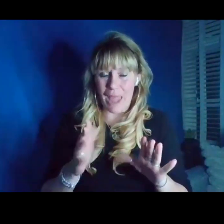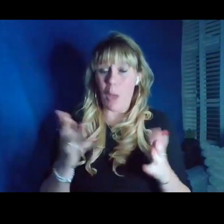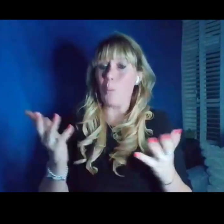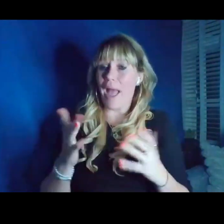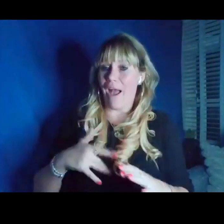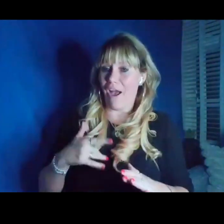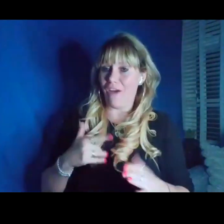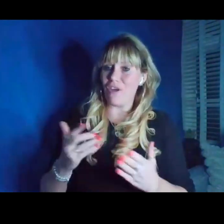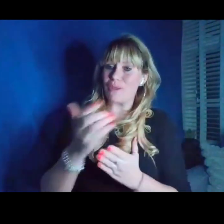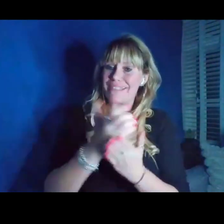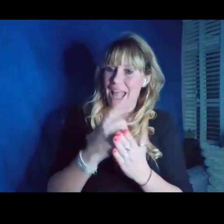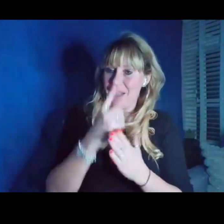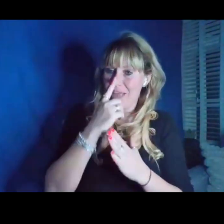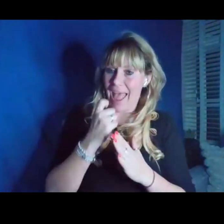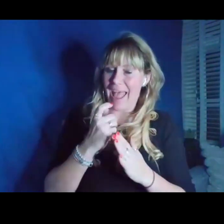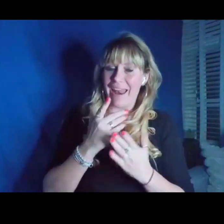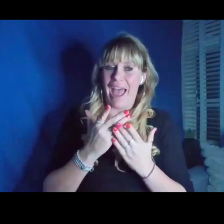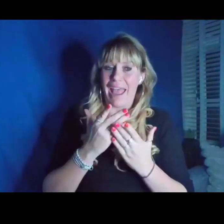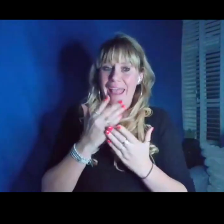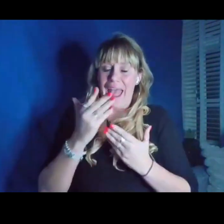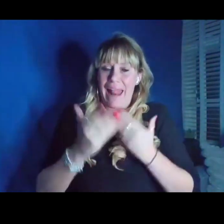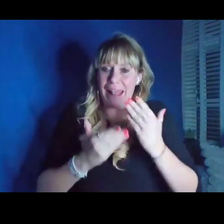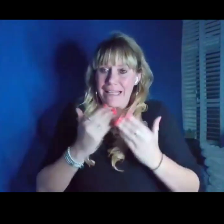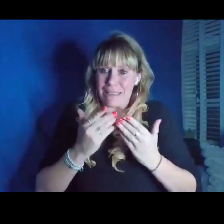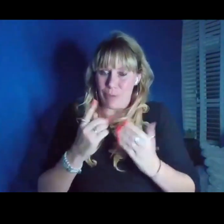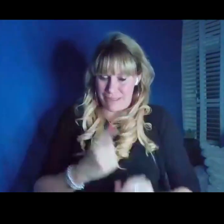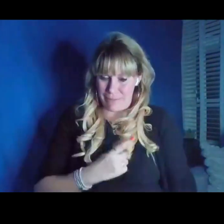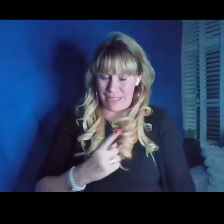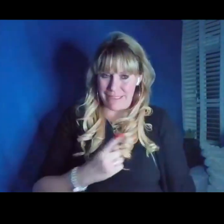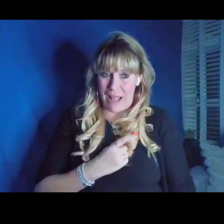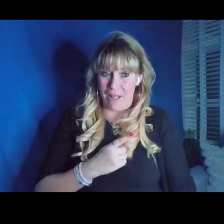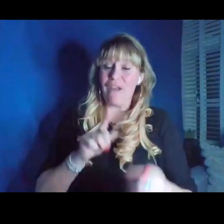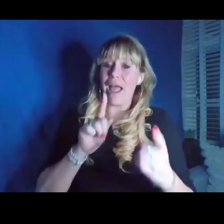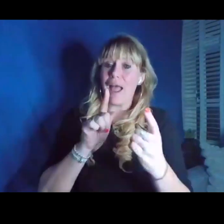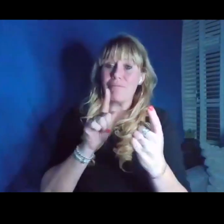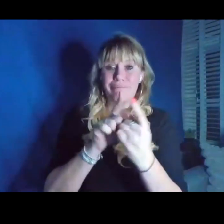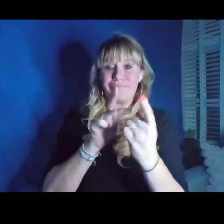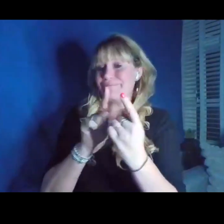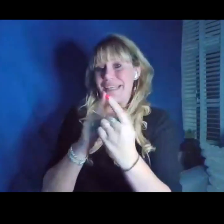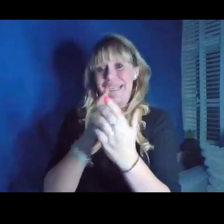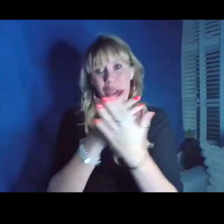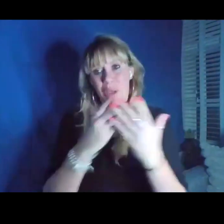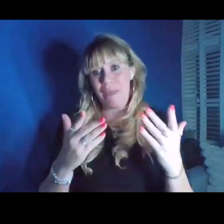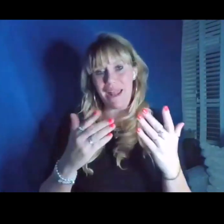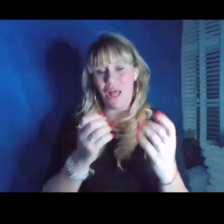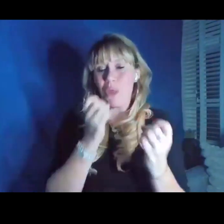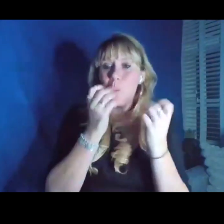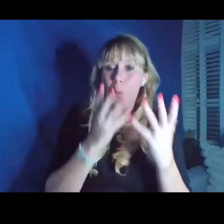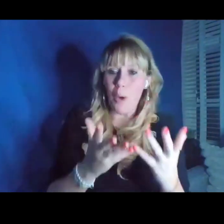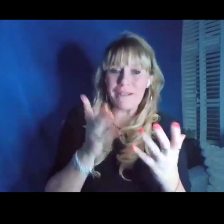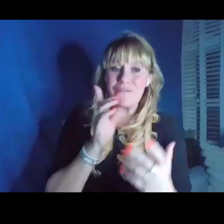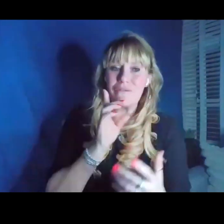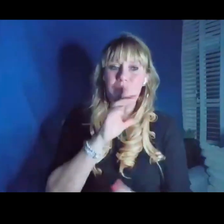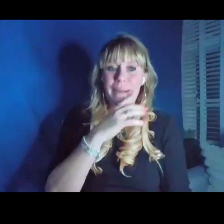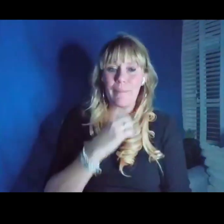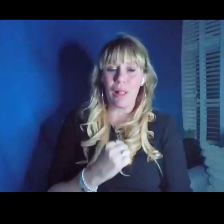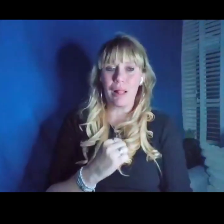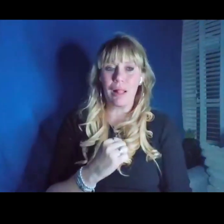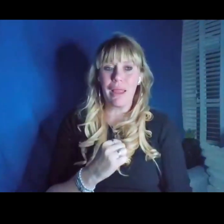and Together!, not every space I have been in